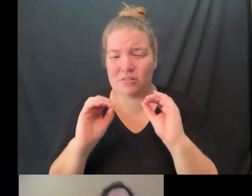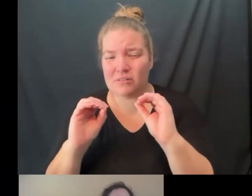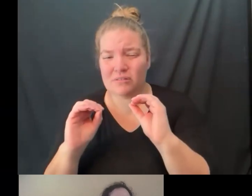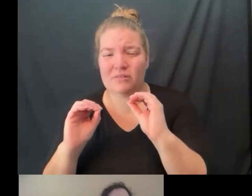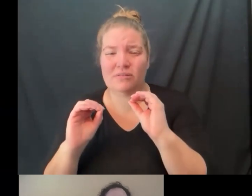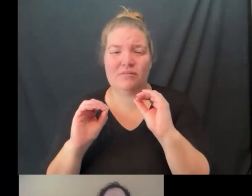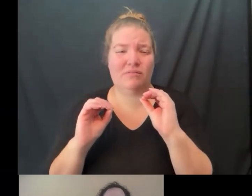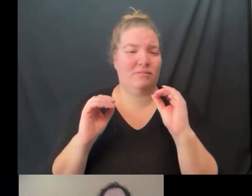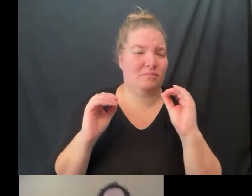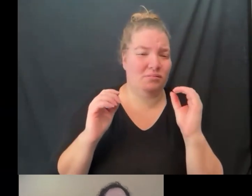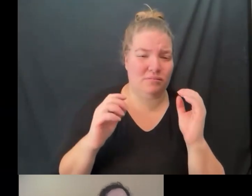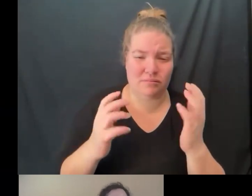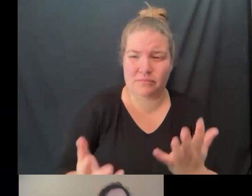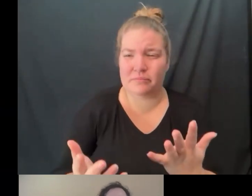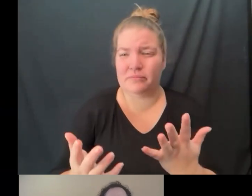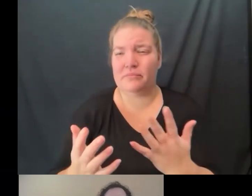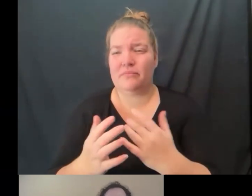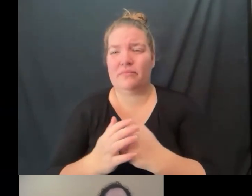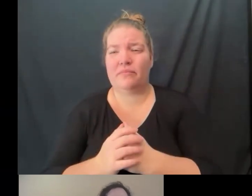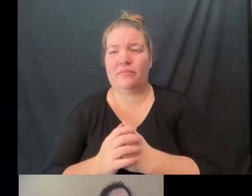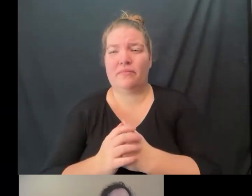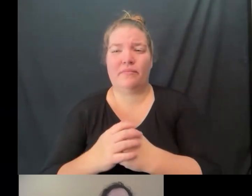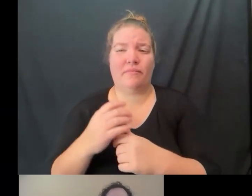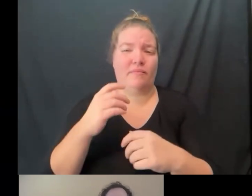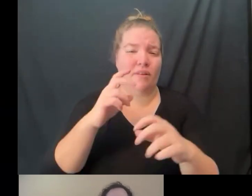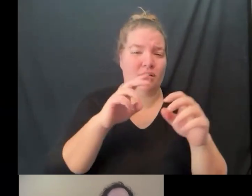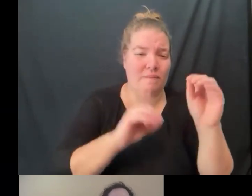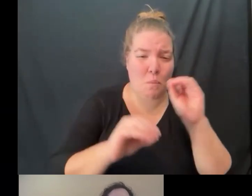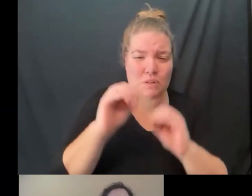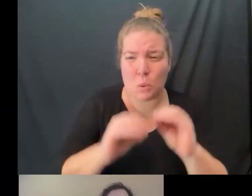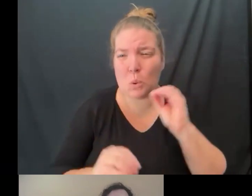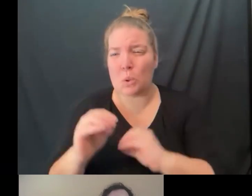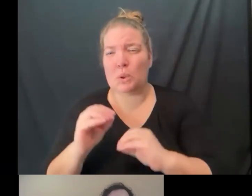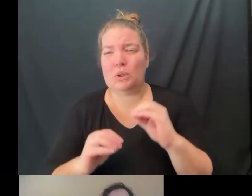We can help you through this whole process, which was strategy, training, auditing.